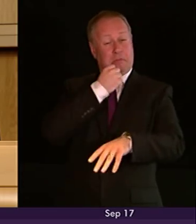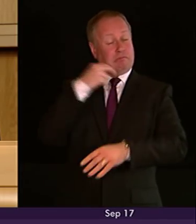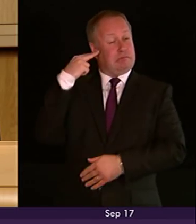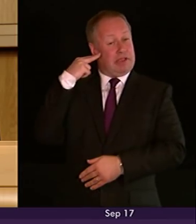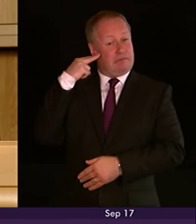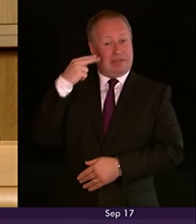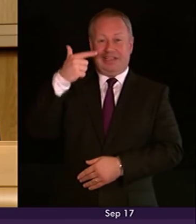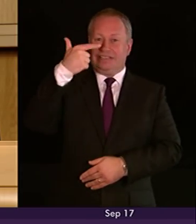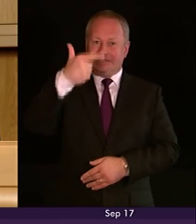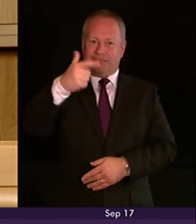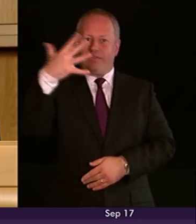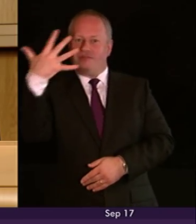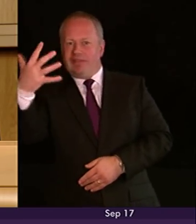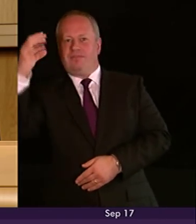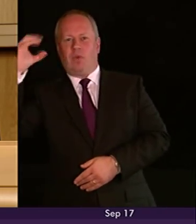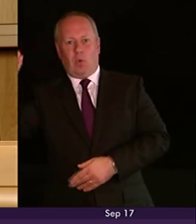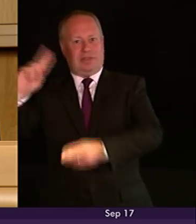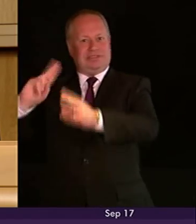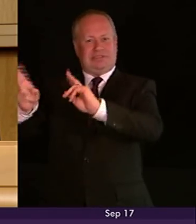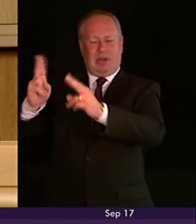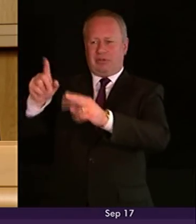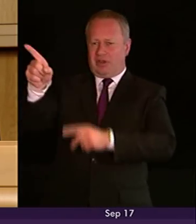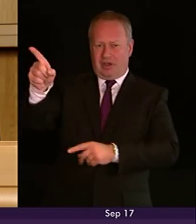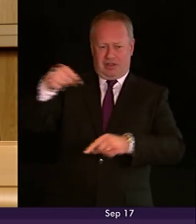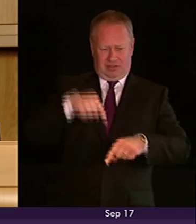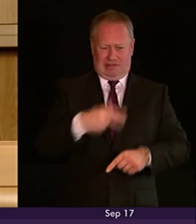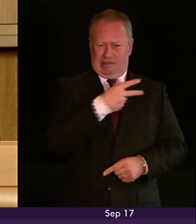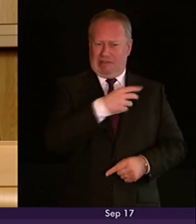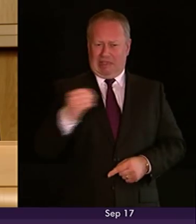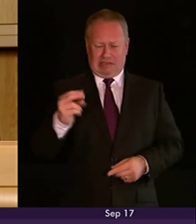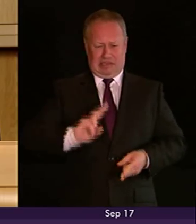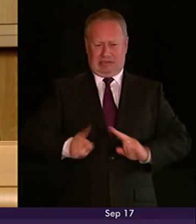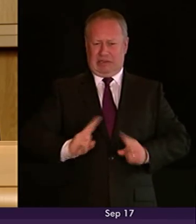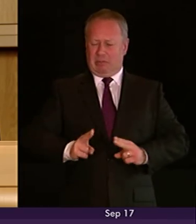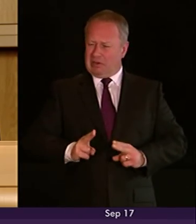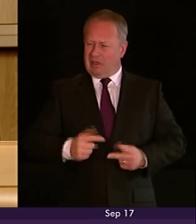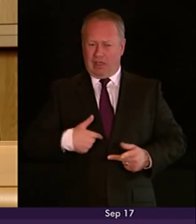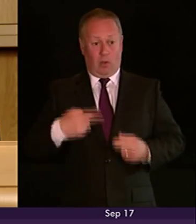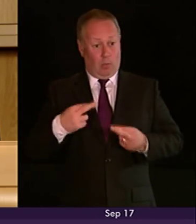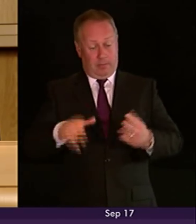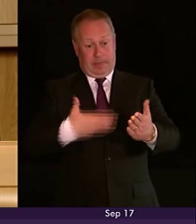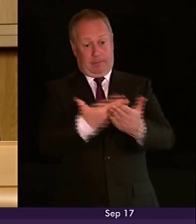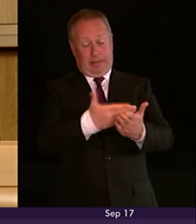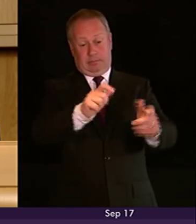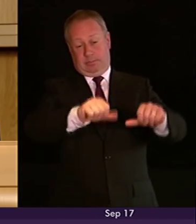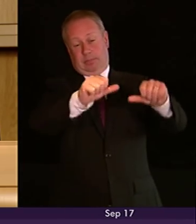sign language interpreters. I hope that, if the bill is passed, the promotion of BSL in public life